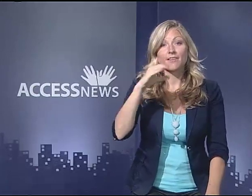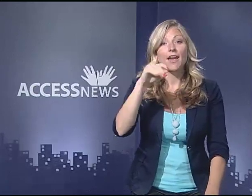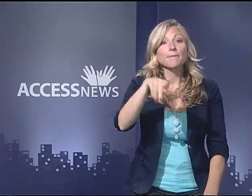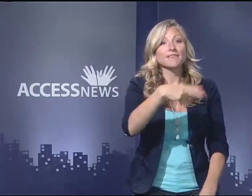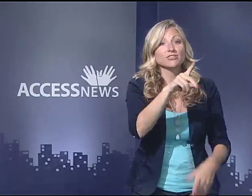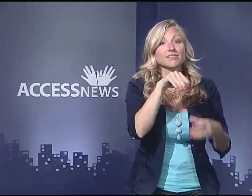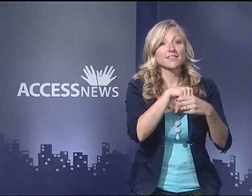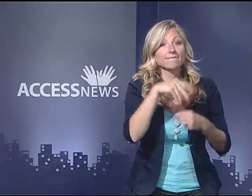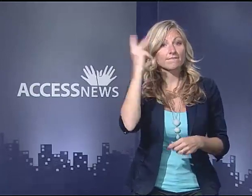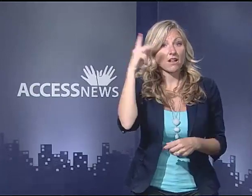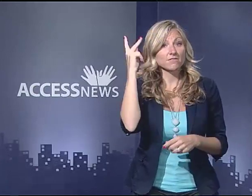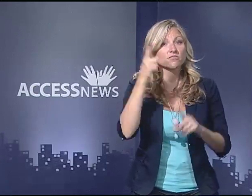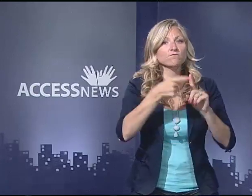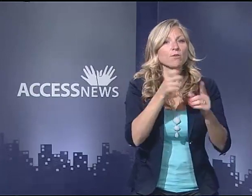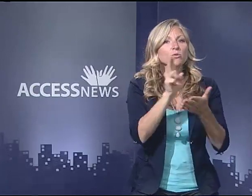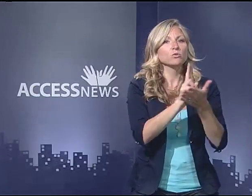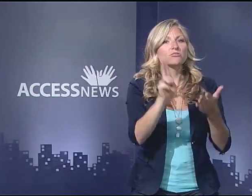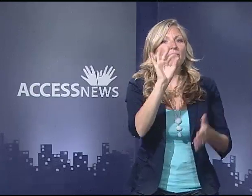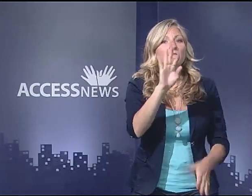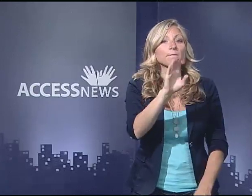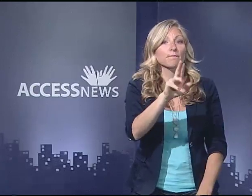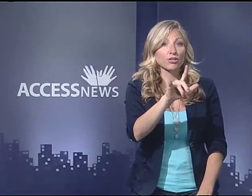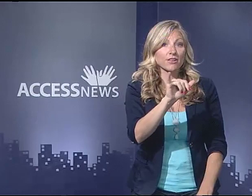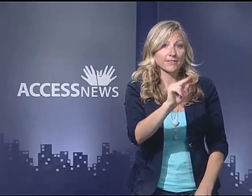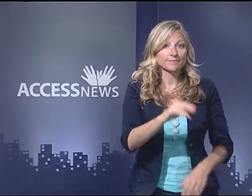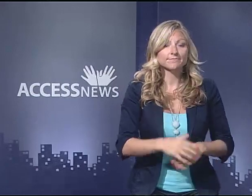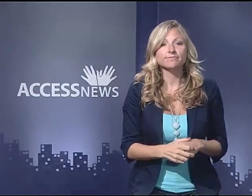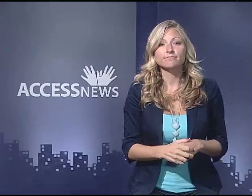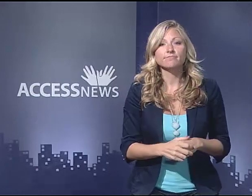and a PhD in philosophy from the University of Berlin.